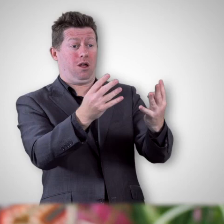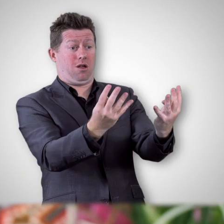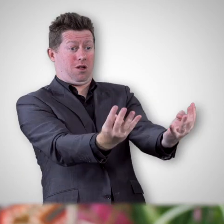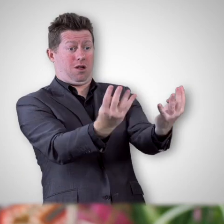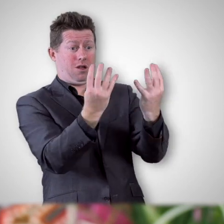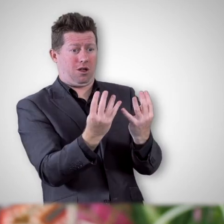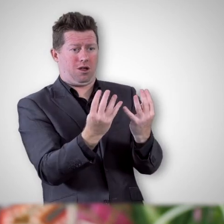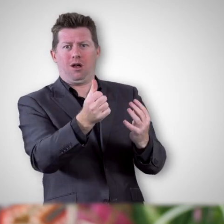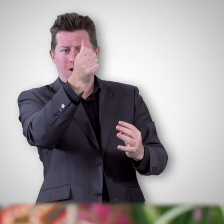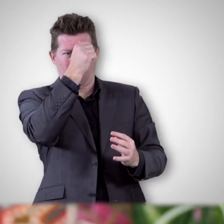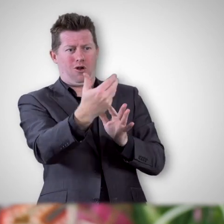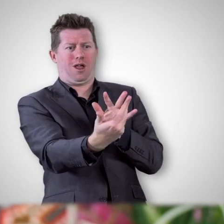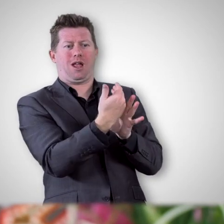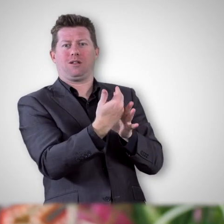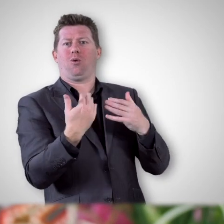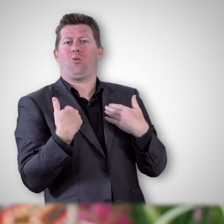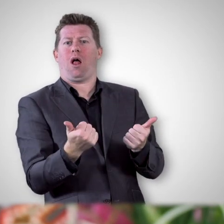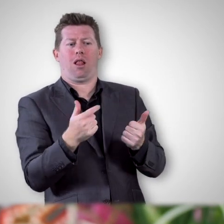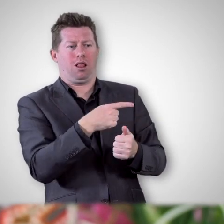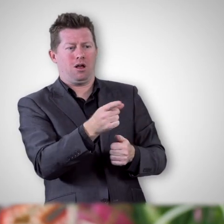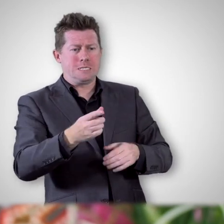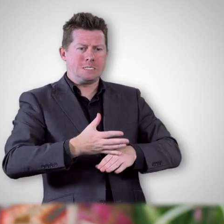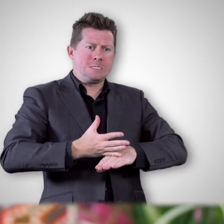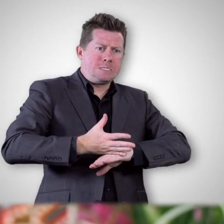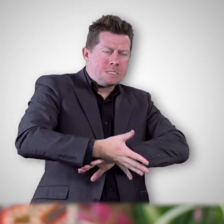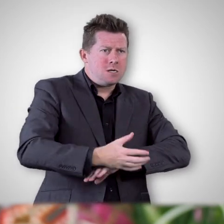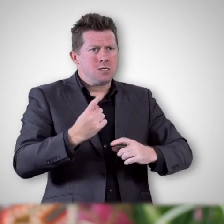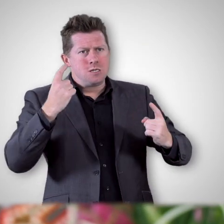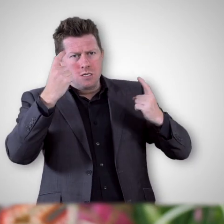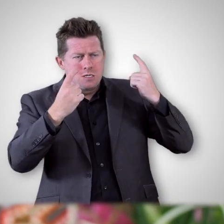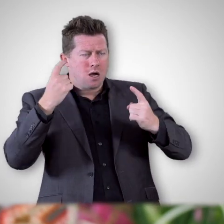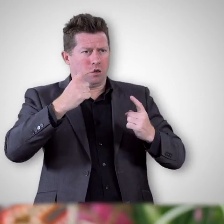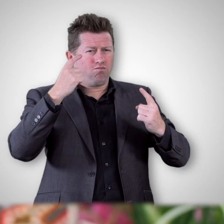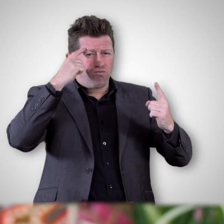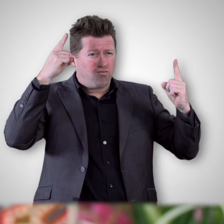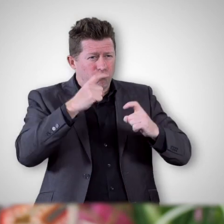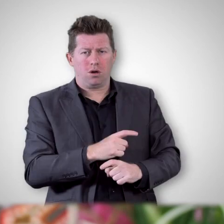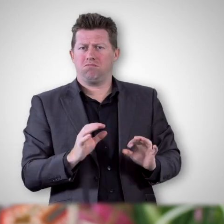workshop they know that they have access, they know they don't have to work so hard to access